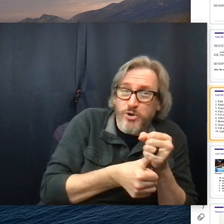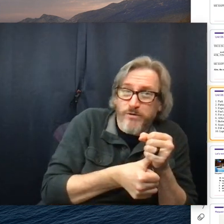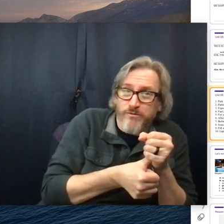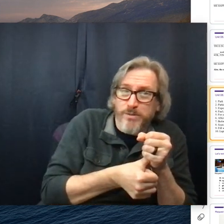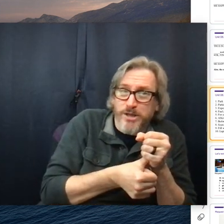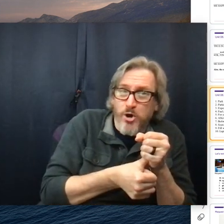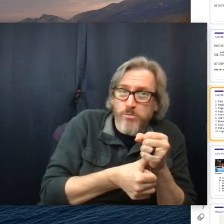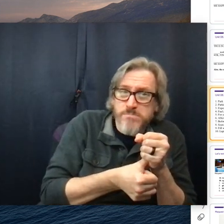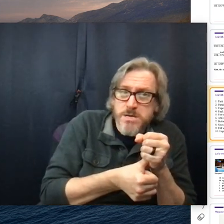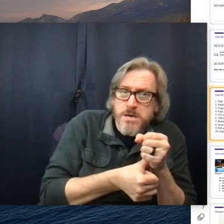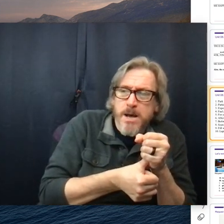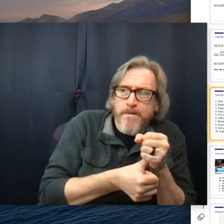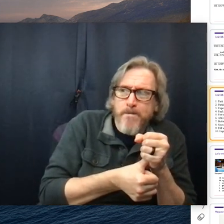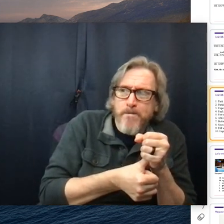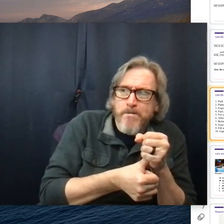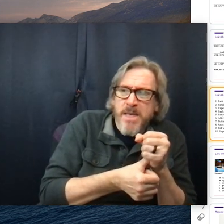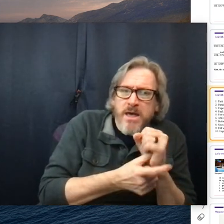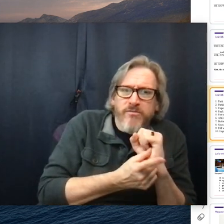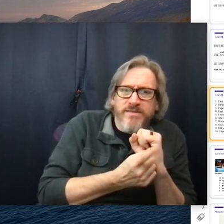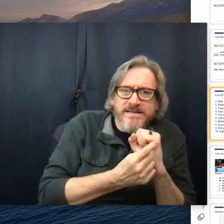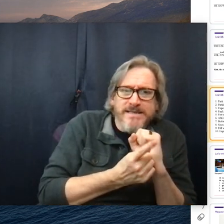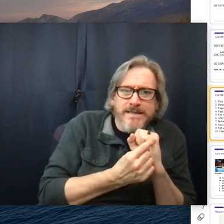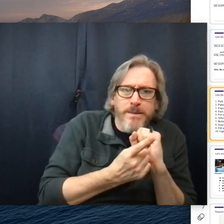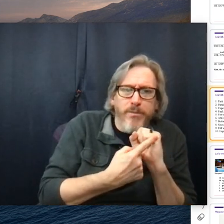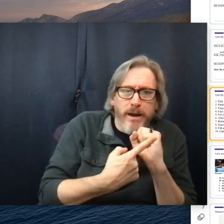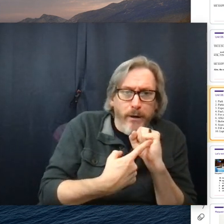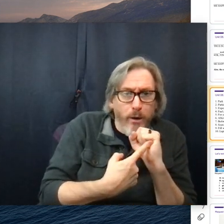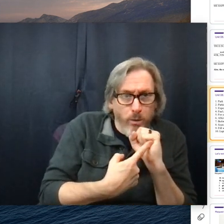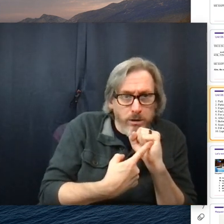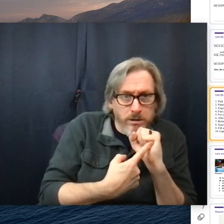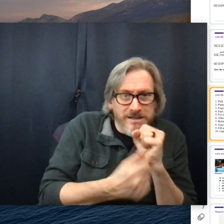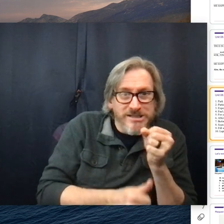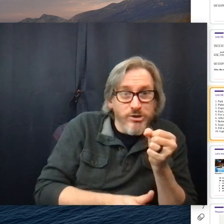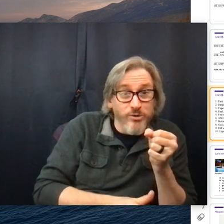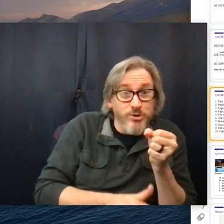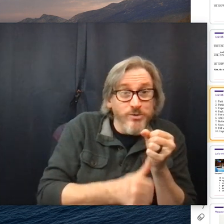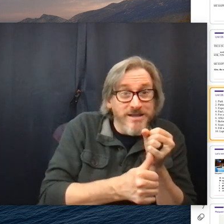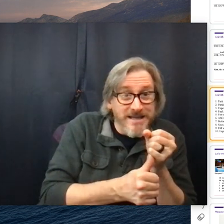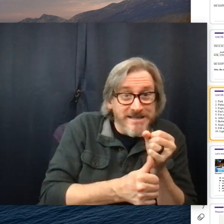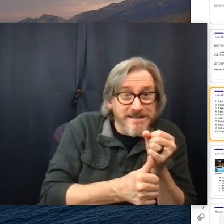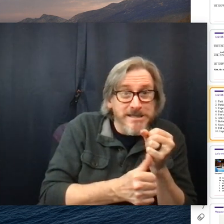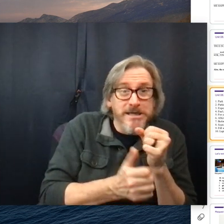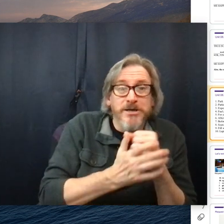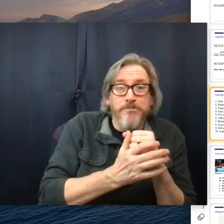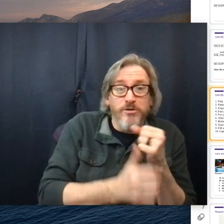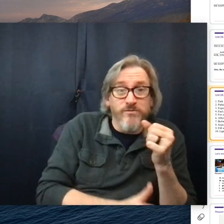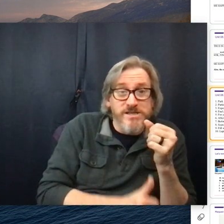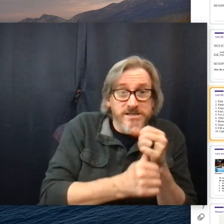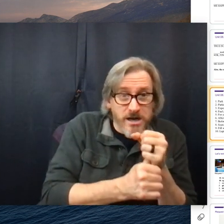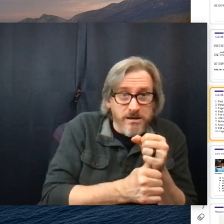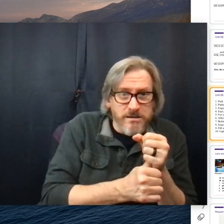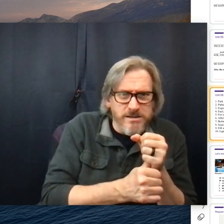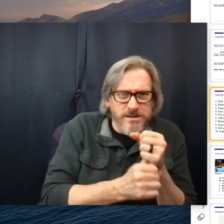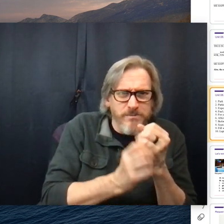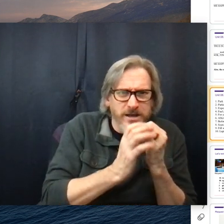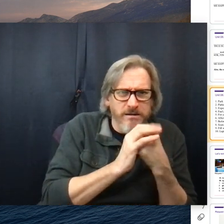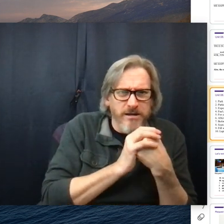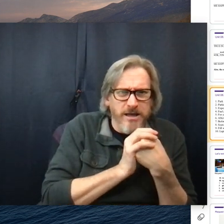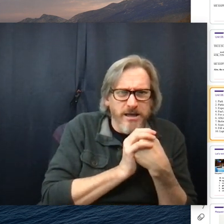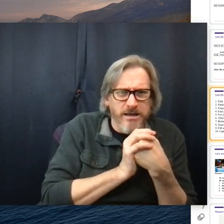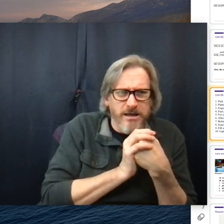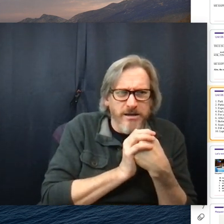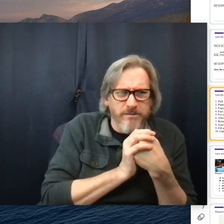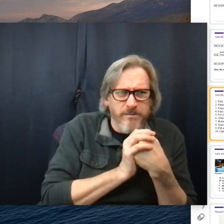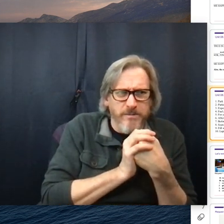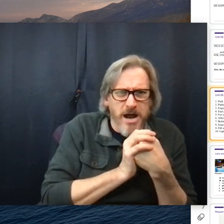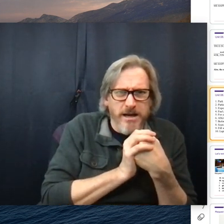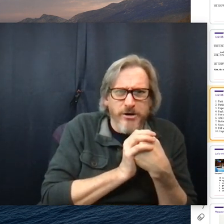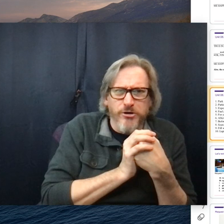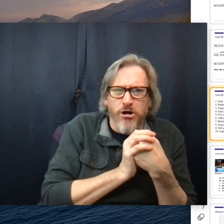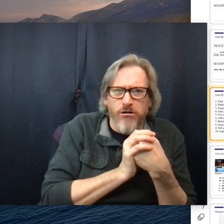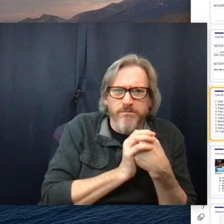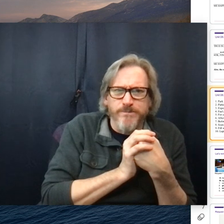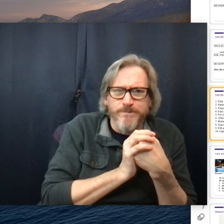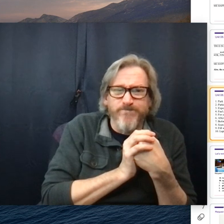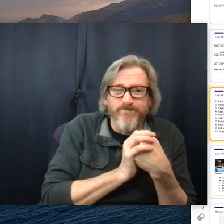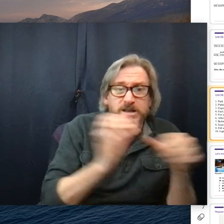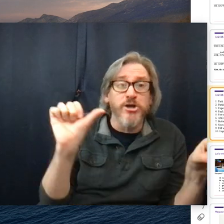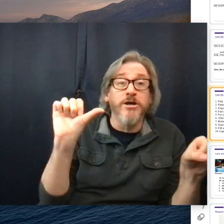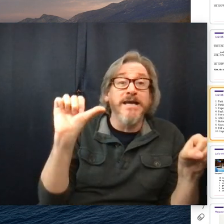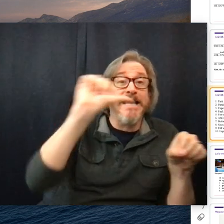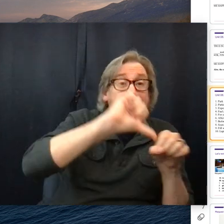do it from below this is the butthole so if you do this you've stuck something not in your car